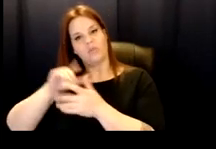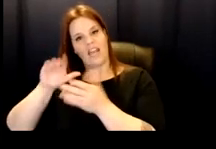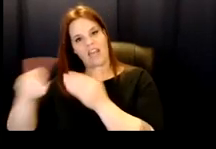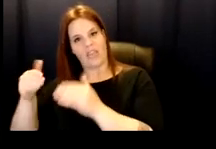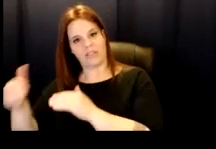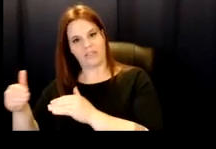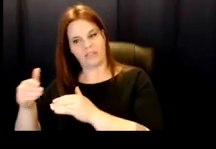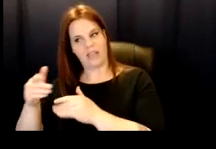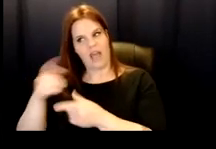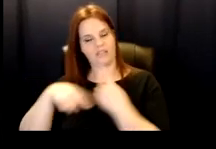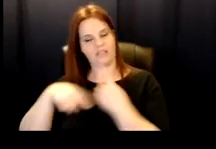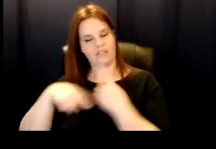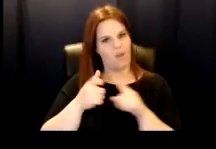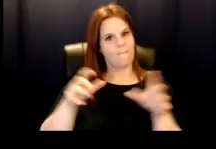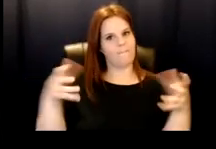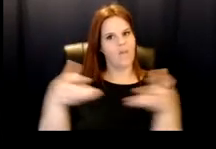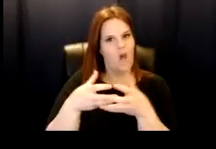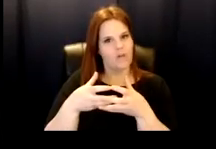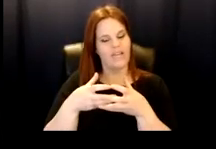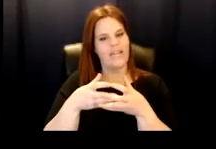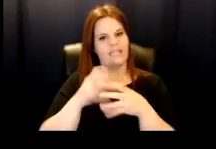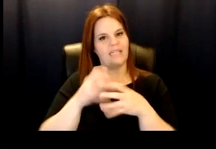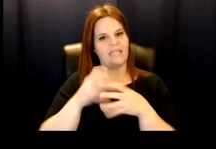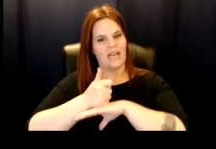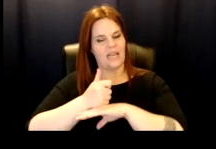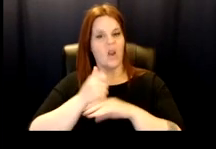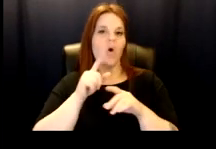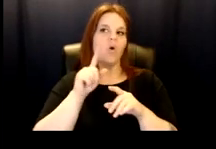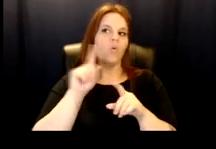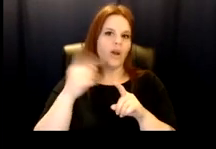settings, with congregant housing that primarily is housing disabled people of color experiencing